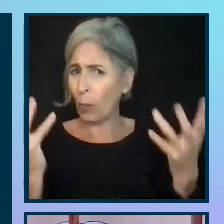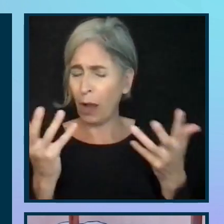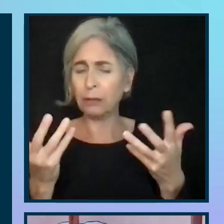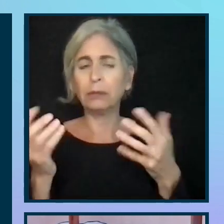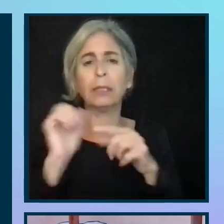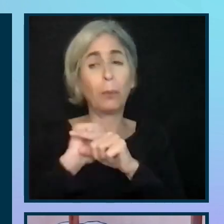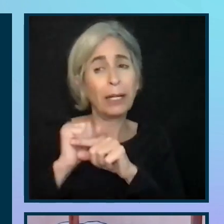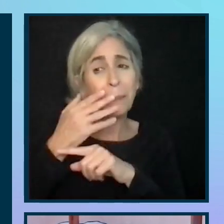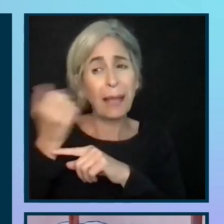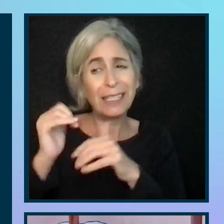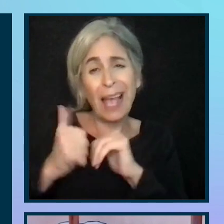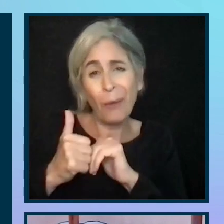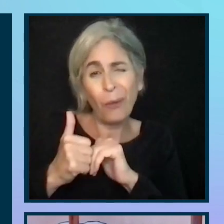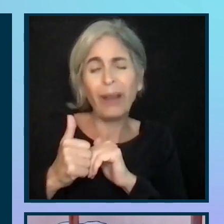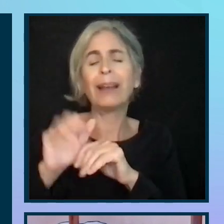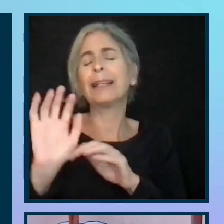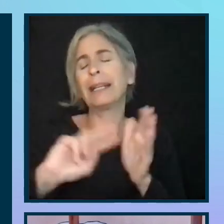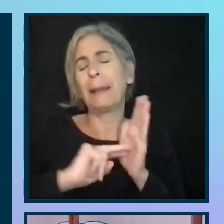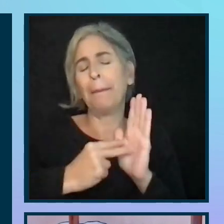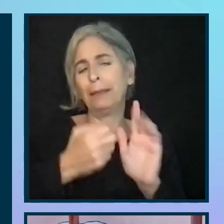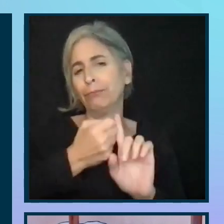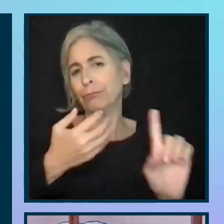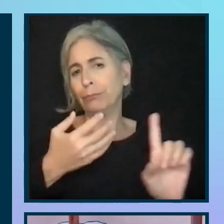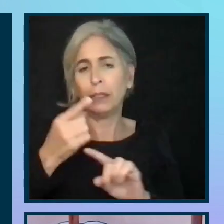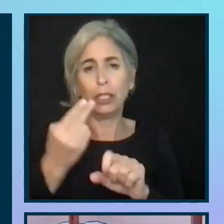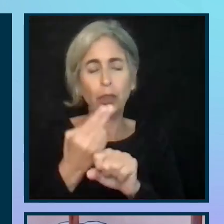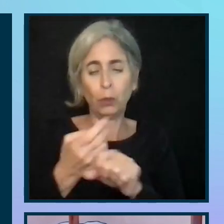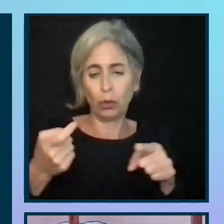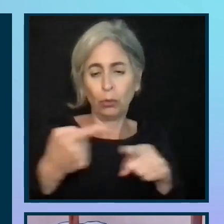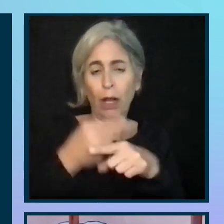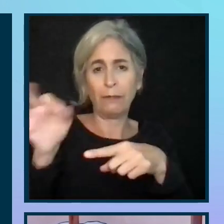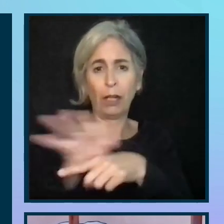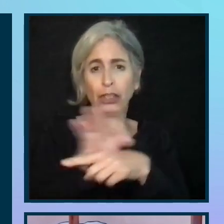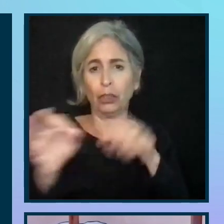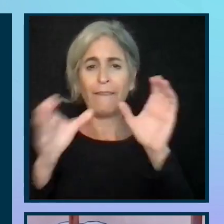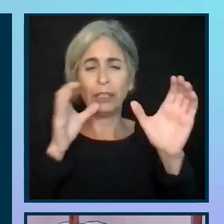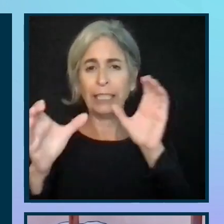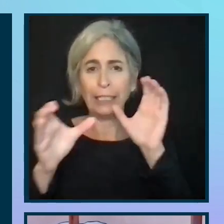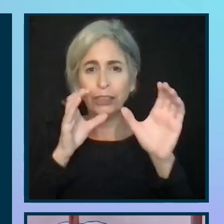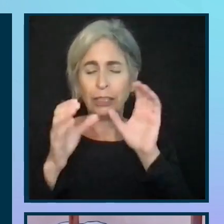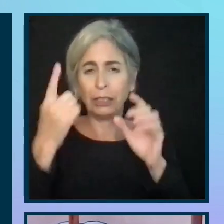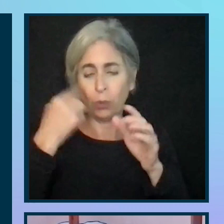It means that they'll use cross-functional conversations to review the design